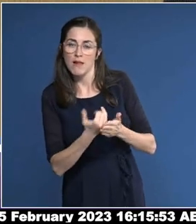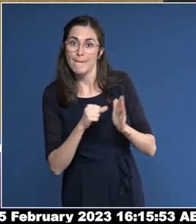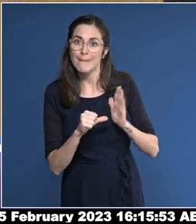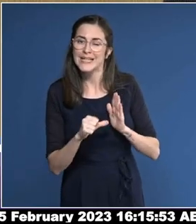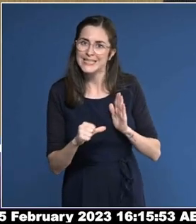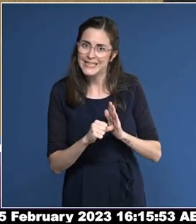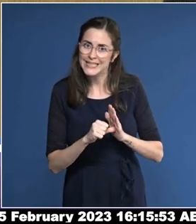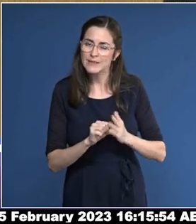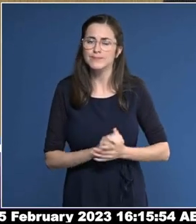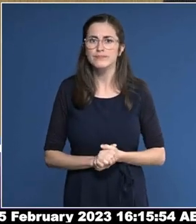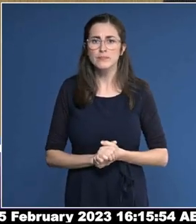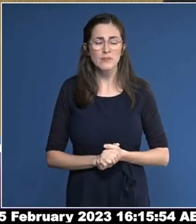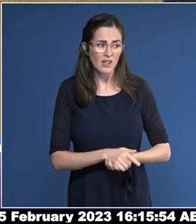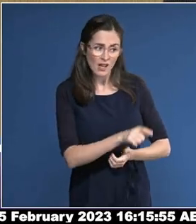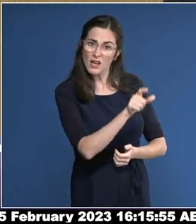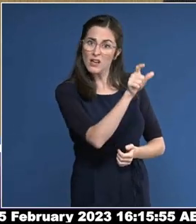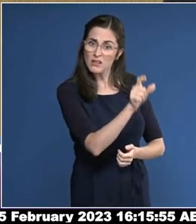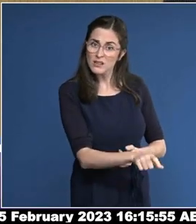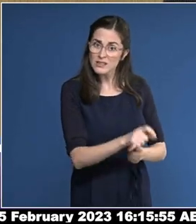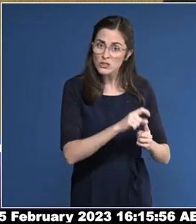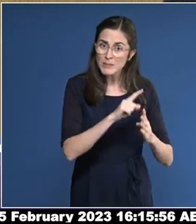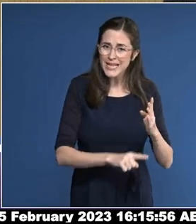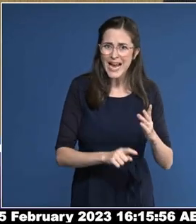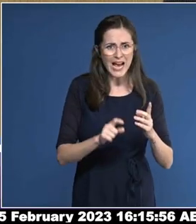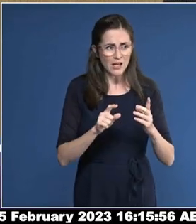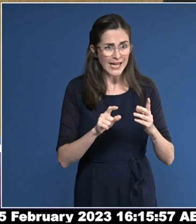challenge a provider's response to a particular type of service, so why does it